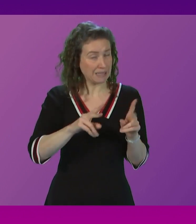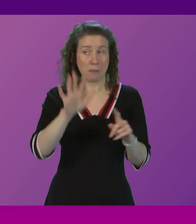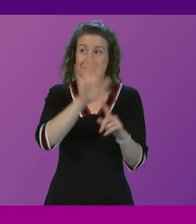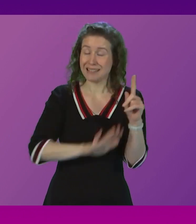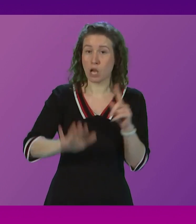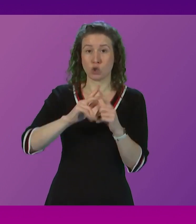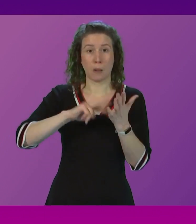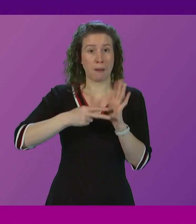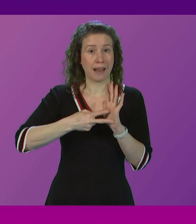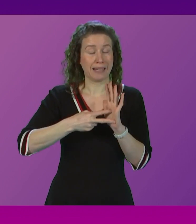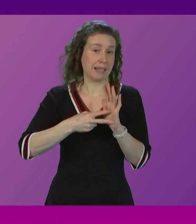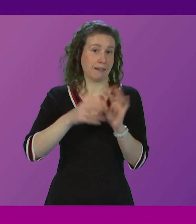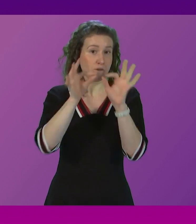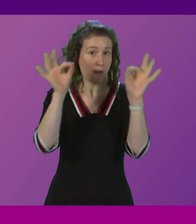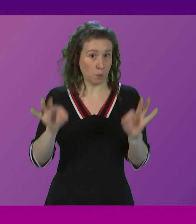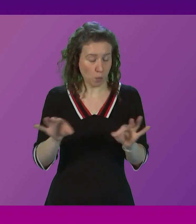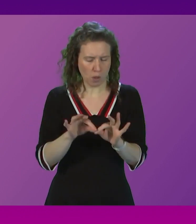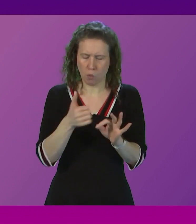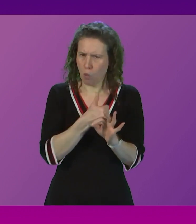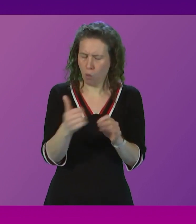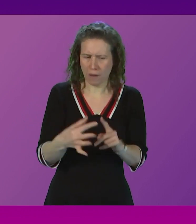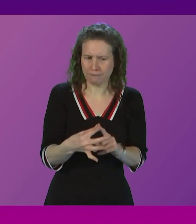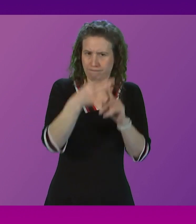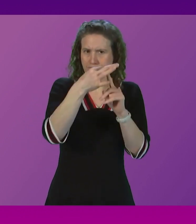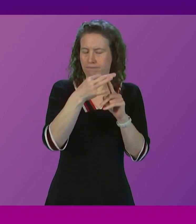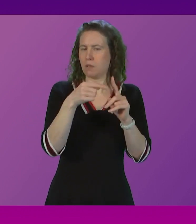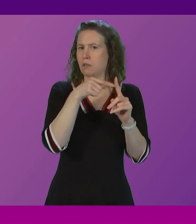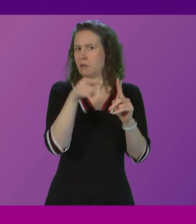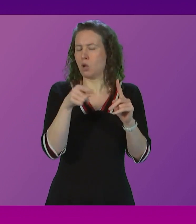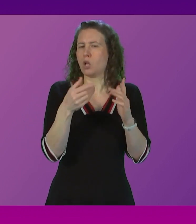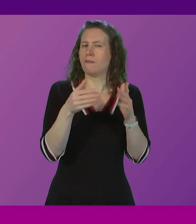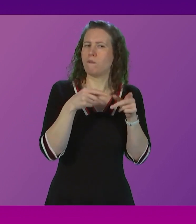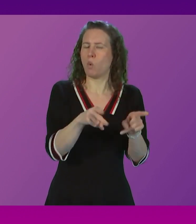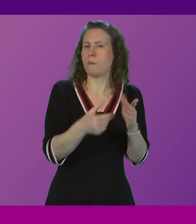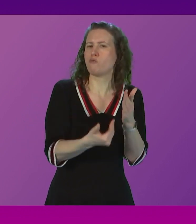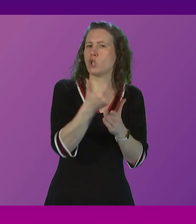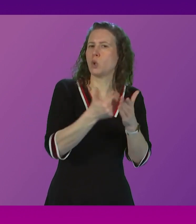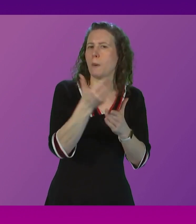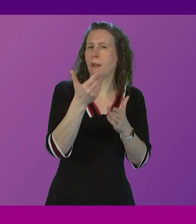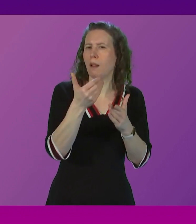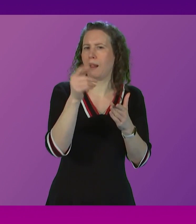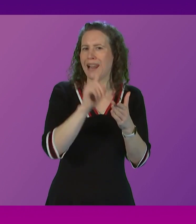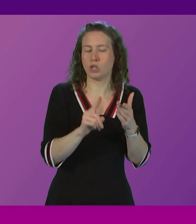framework, precedence is given to those forms of renewable energy where there is a clear,